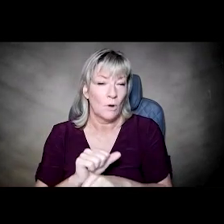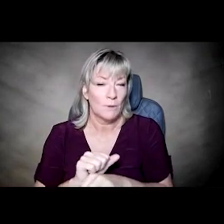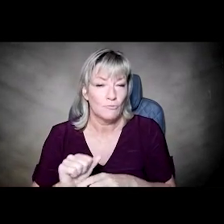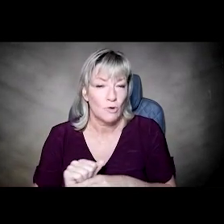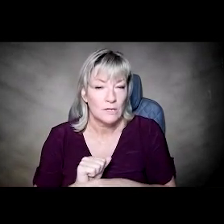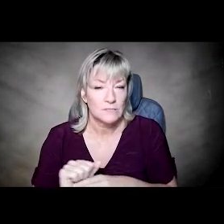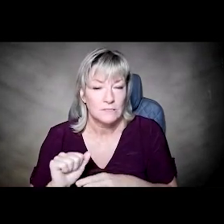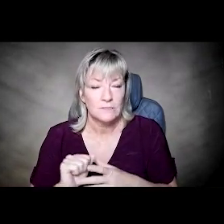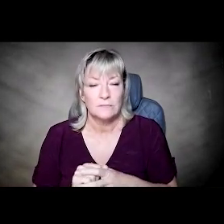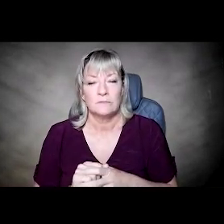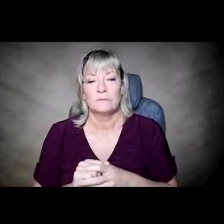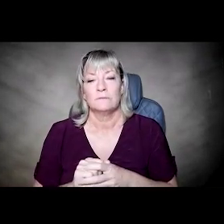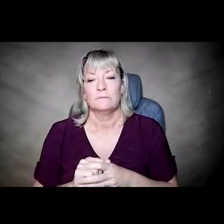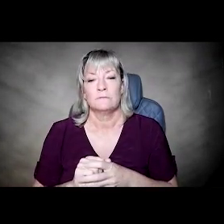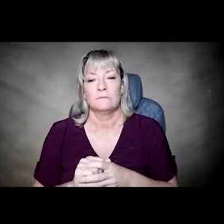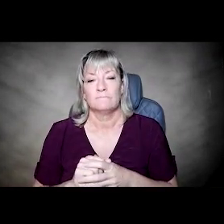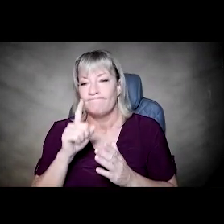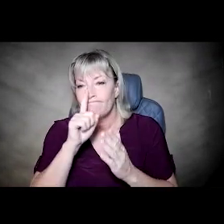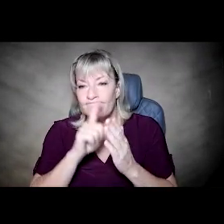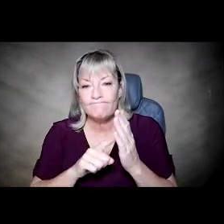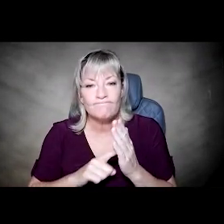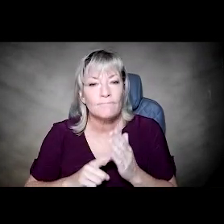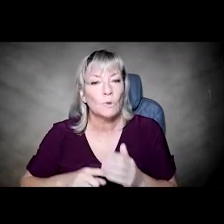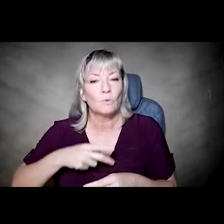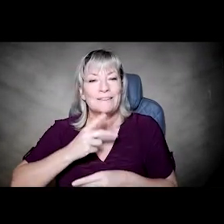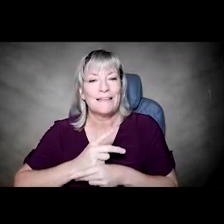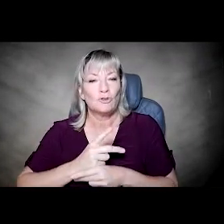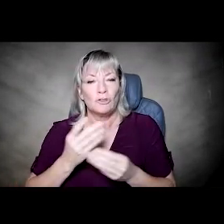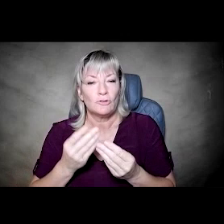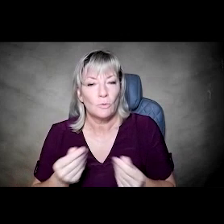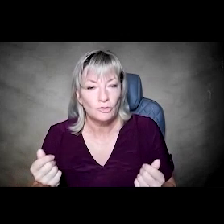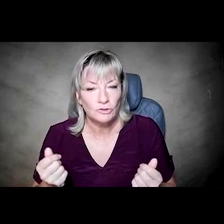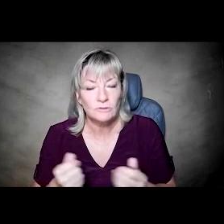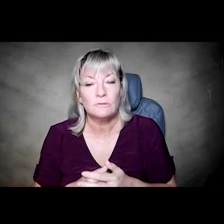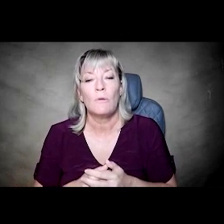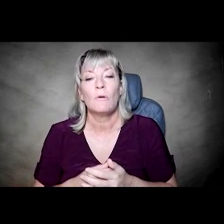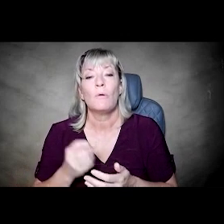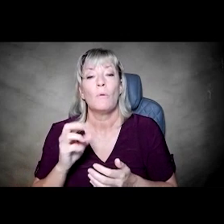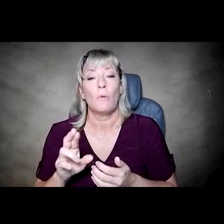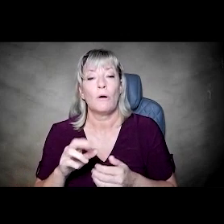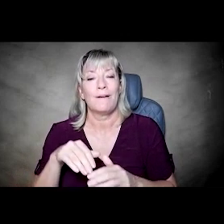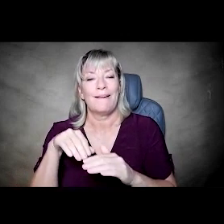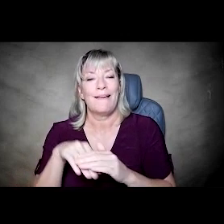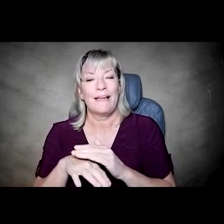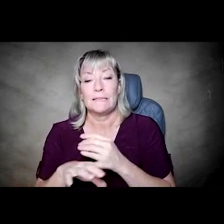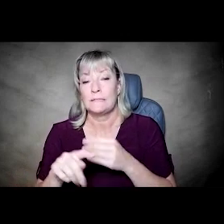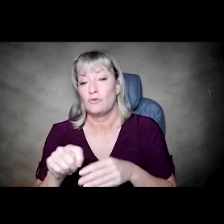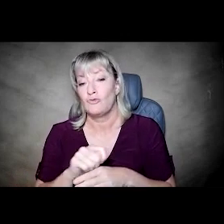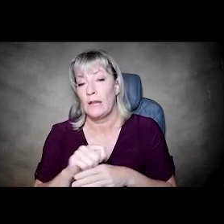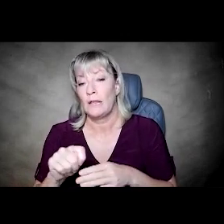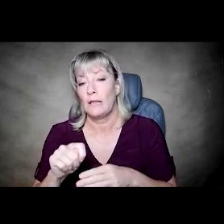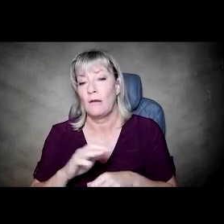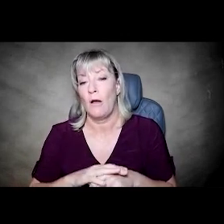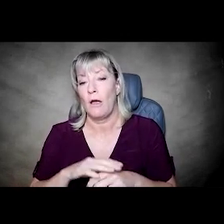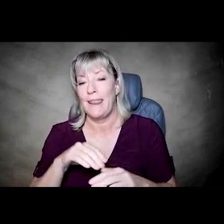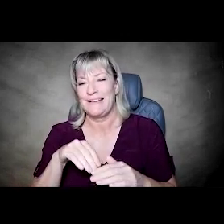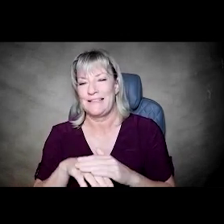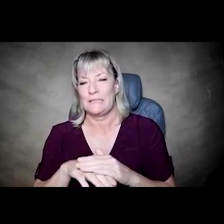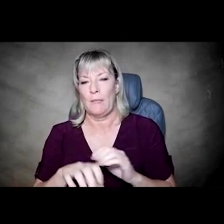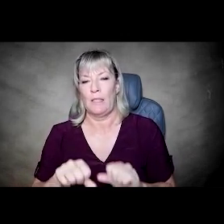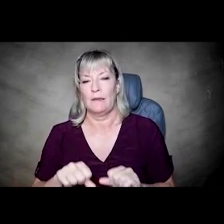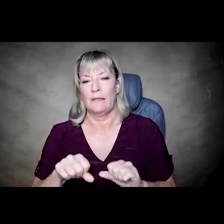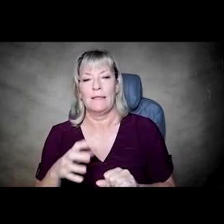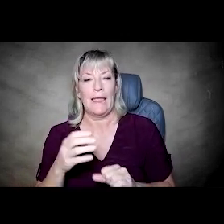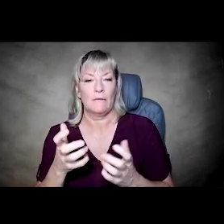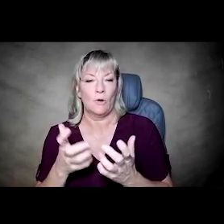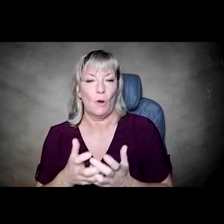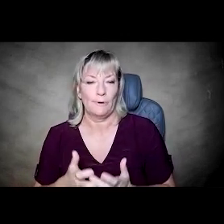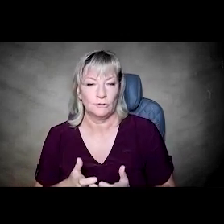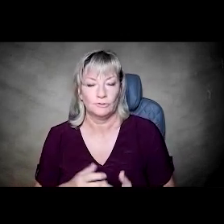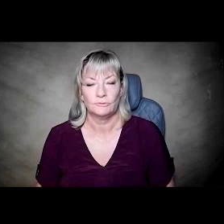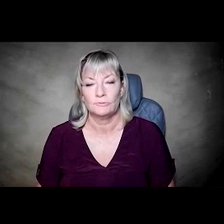exploring retention solutions, or accessing training on accessibility and accommodations.